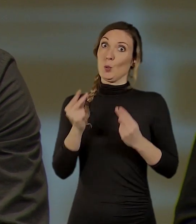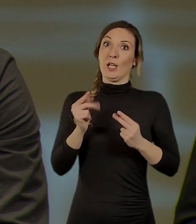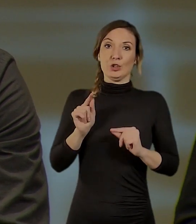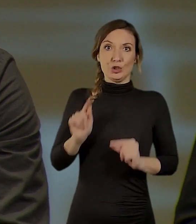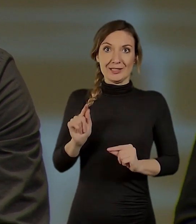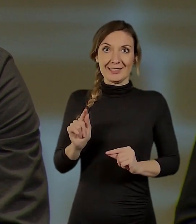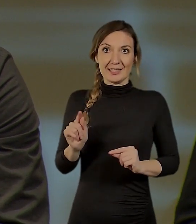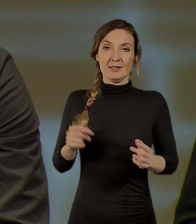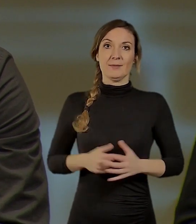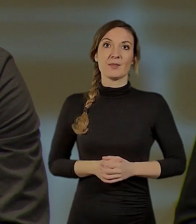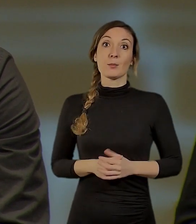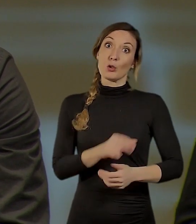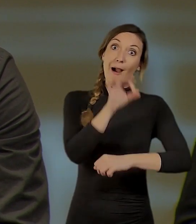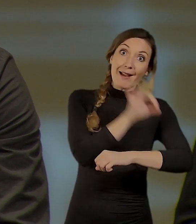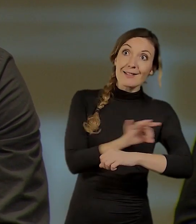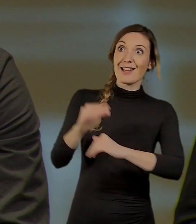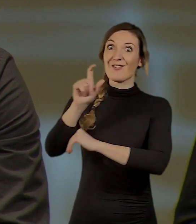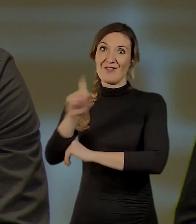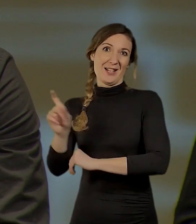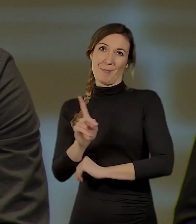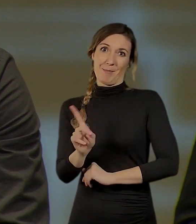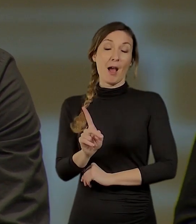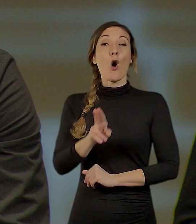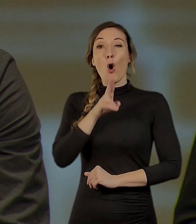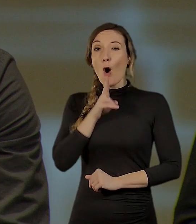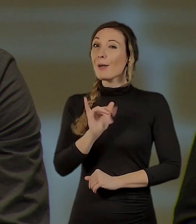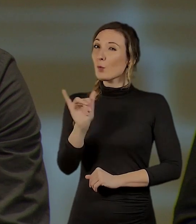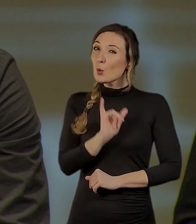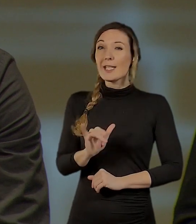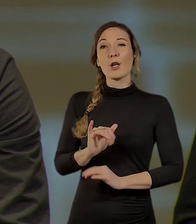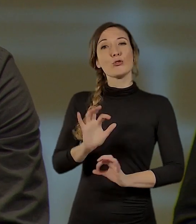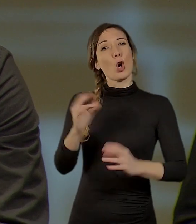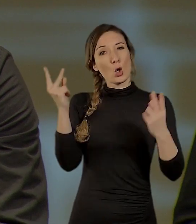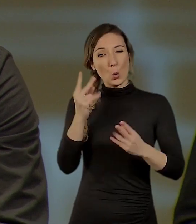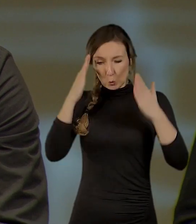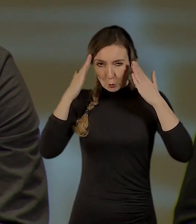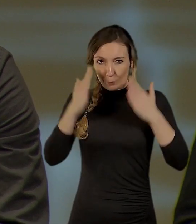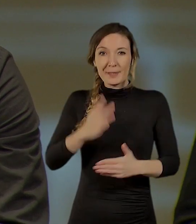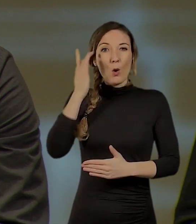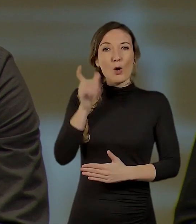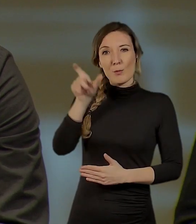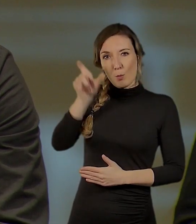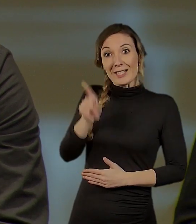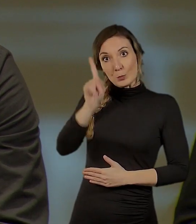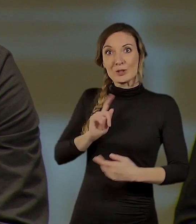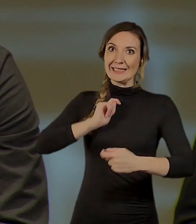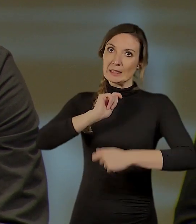It's important that it's done at the right moment. That's also important. So that the participation also has some feedback.